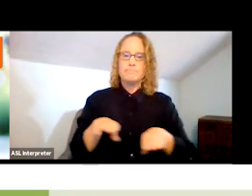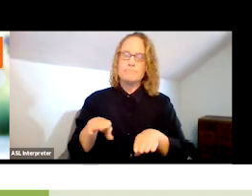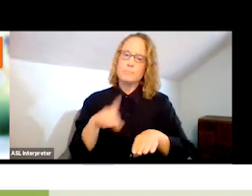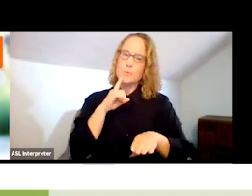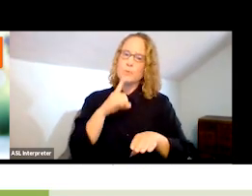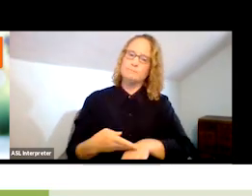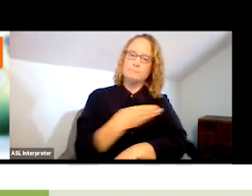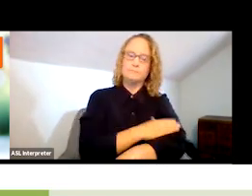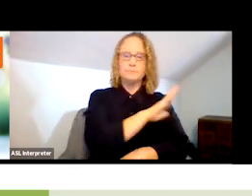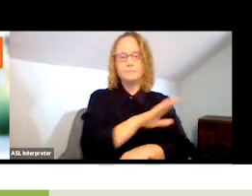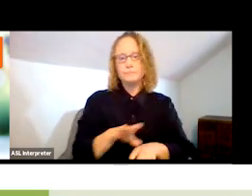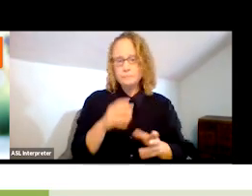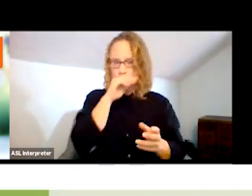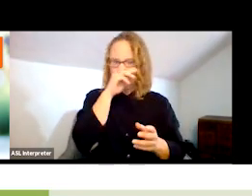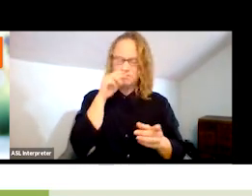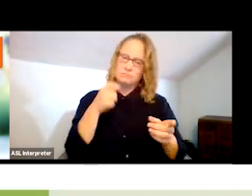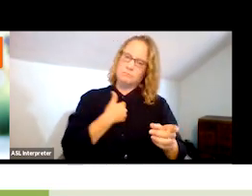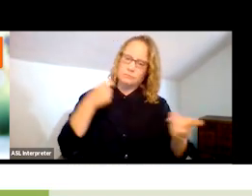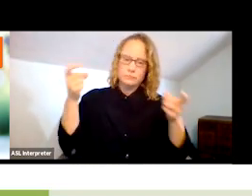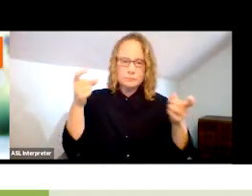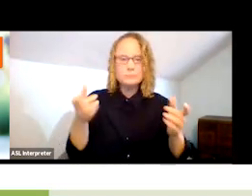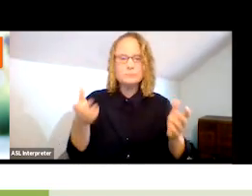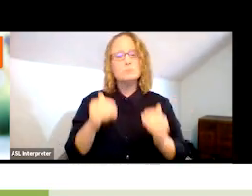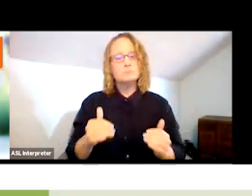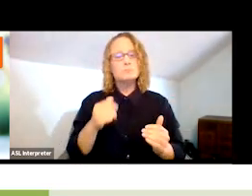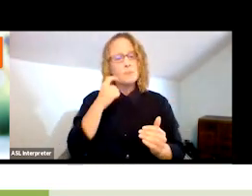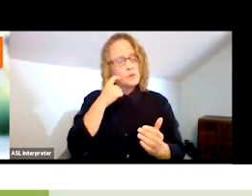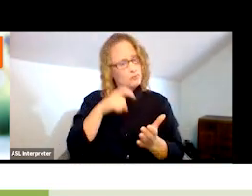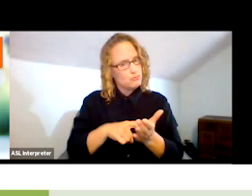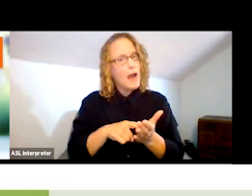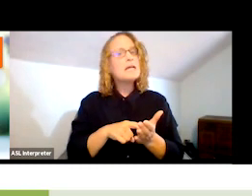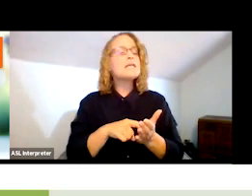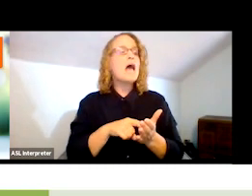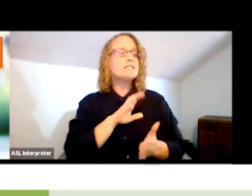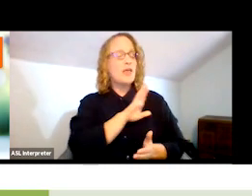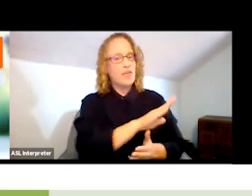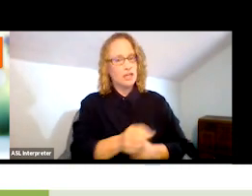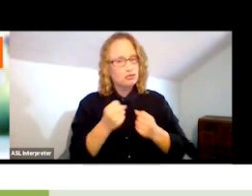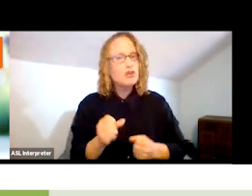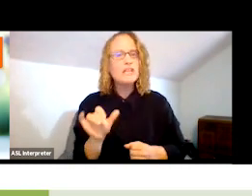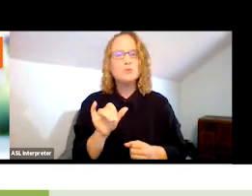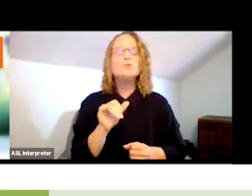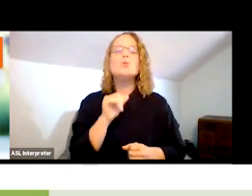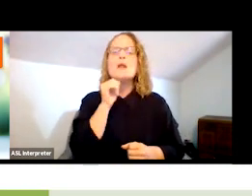We wanna teach, we wanna definitely help individuals unpack, but we also wanna empower them